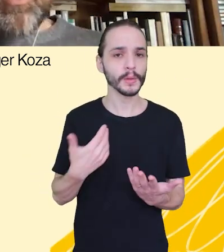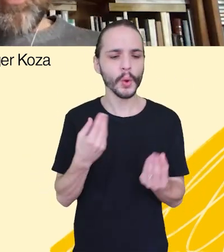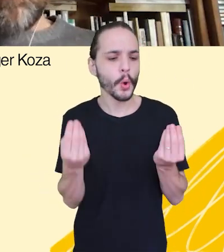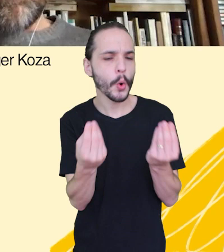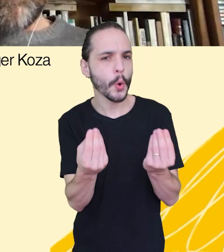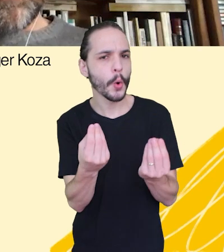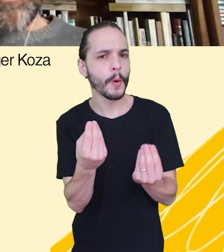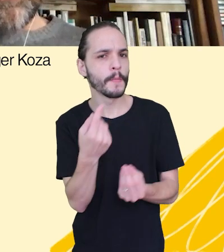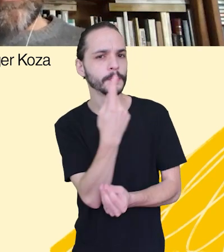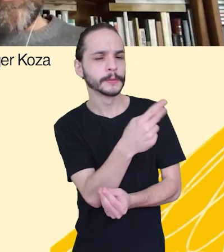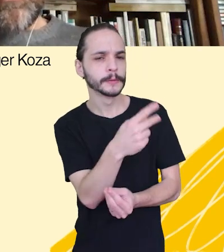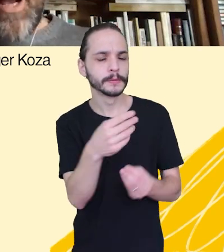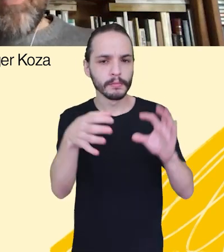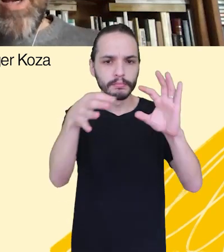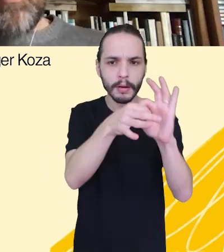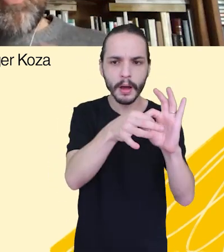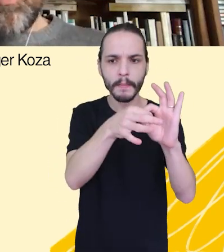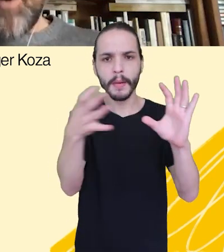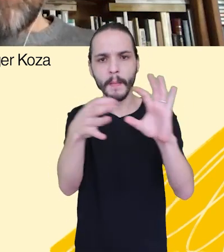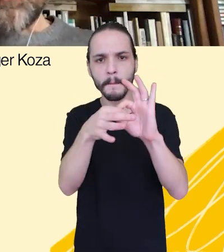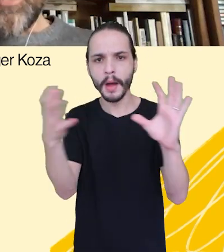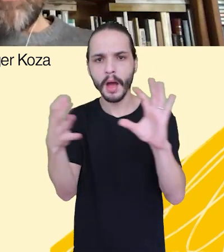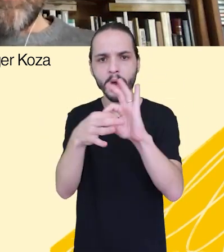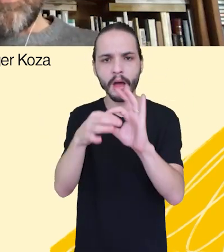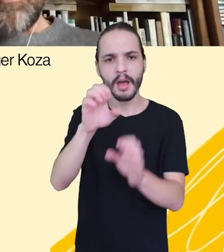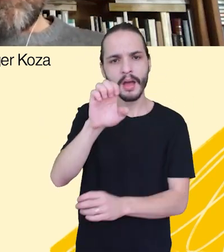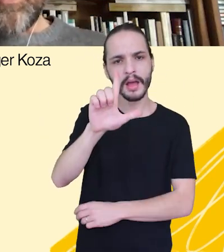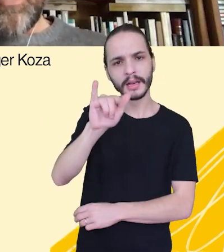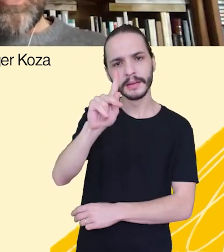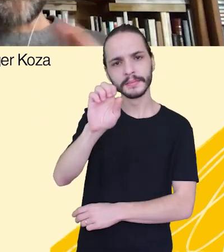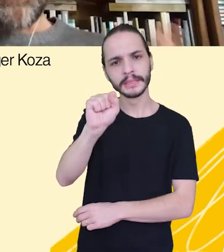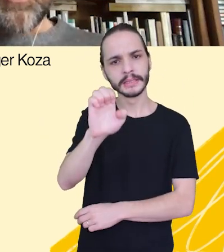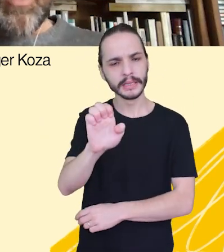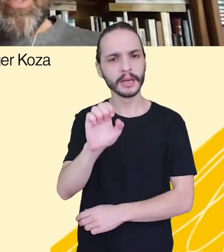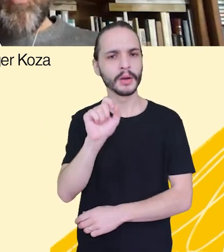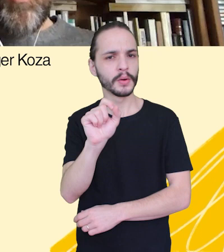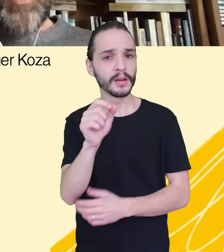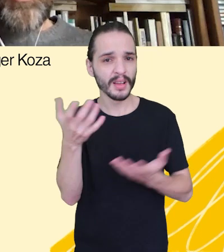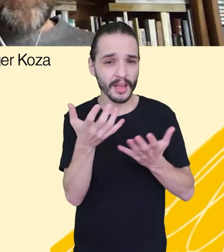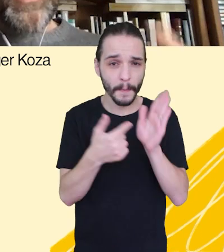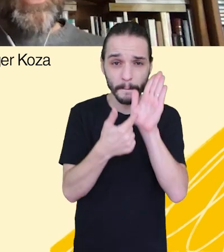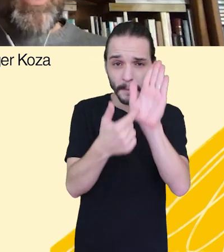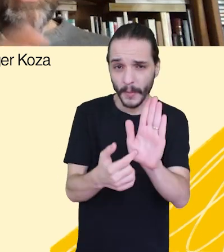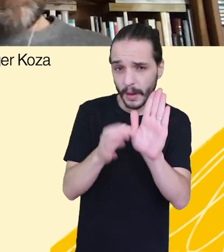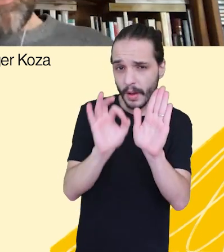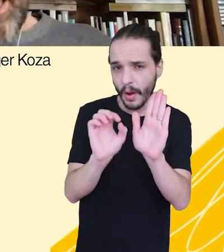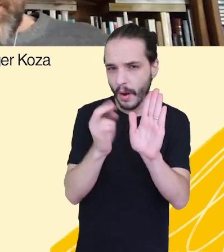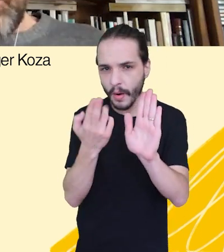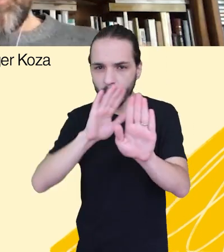So, how do you understand the ellipses? What to be said or not to be said?